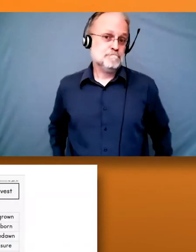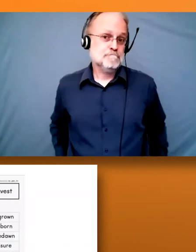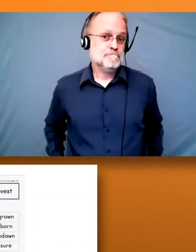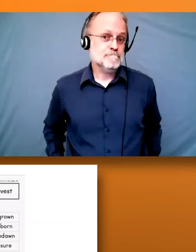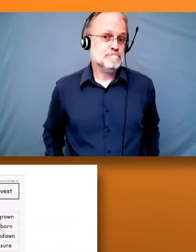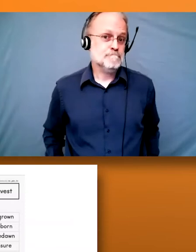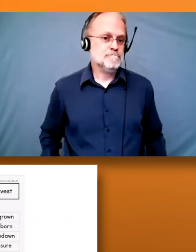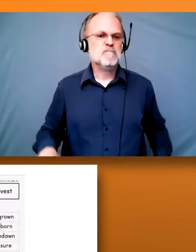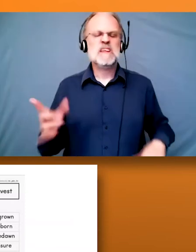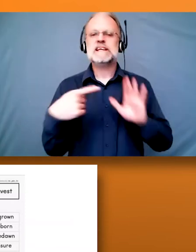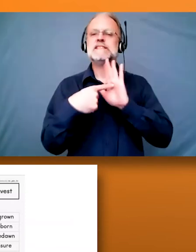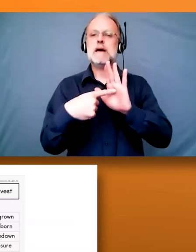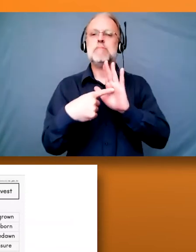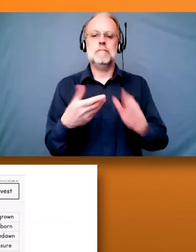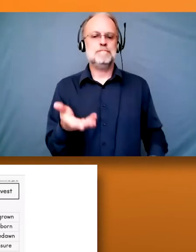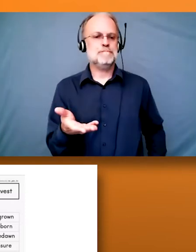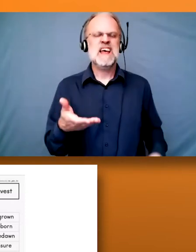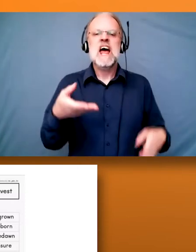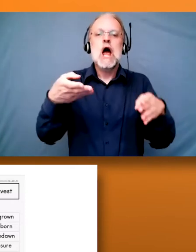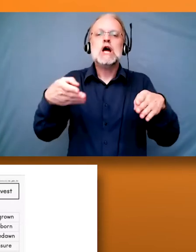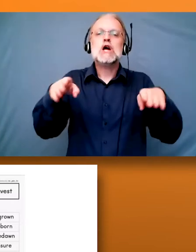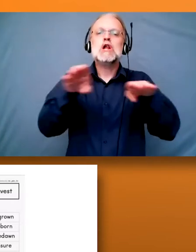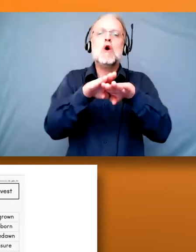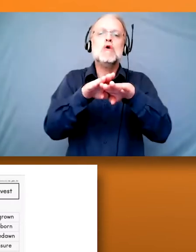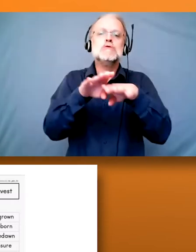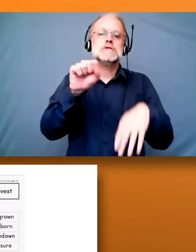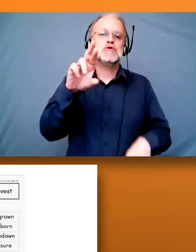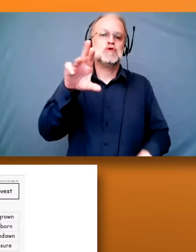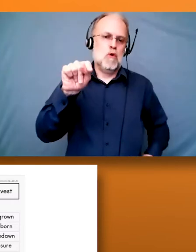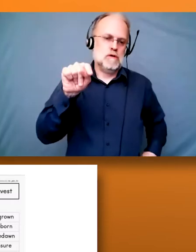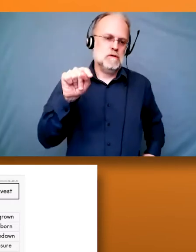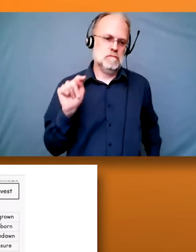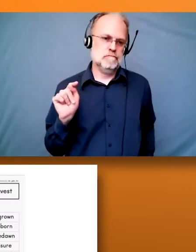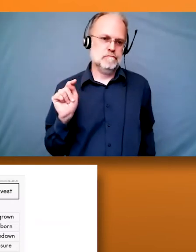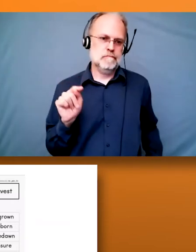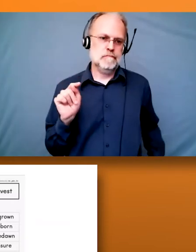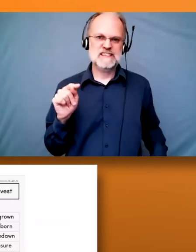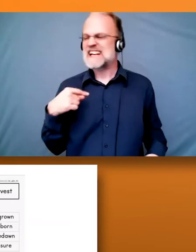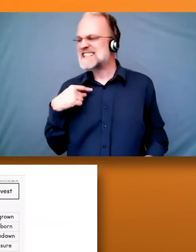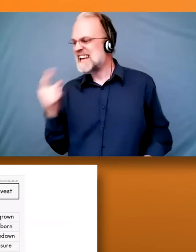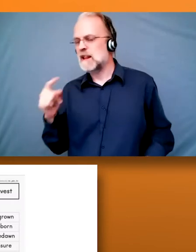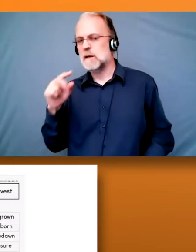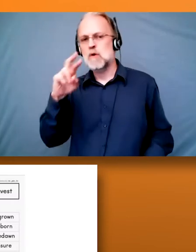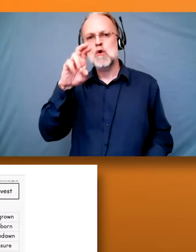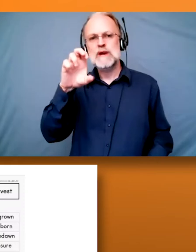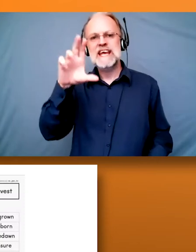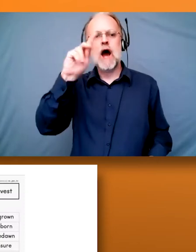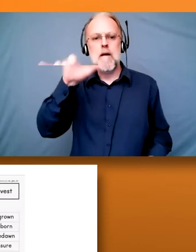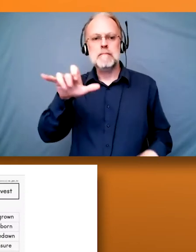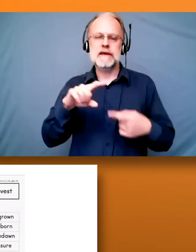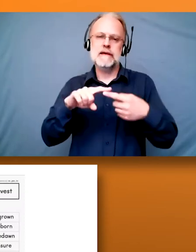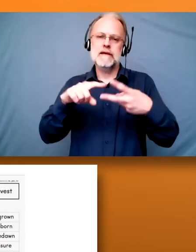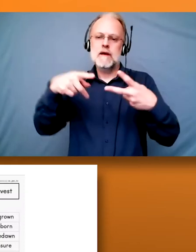This is just an example. This would be a closed sort because the-- but it doesn't really tell you how you're sorting them.